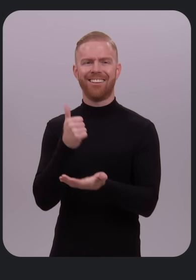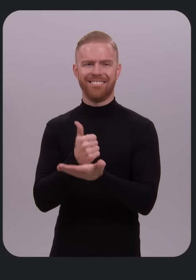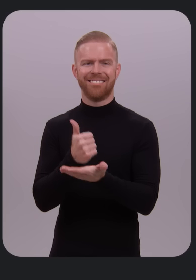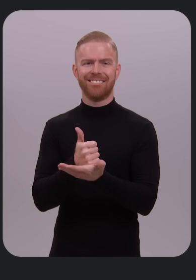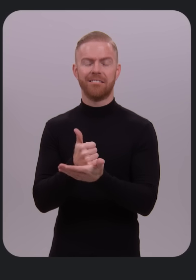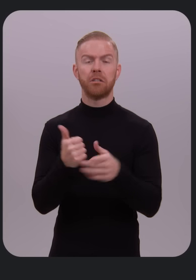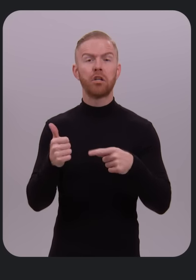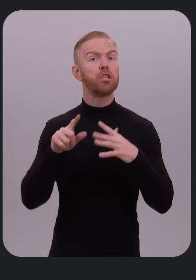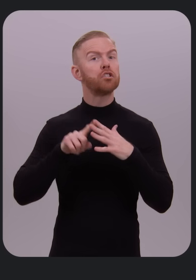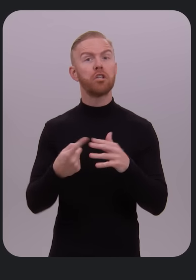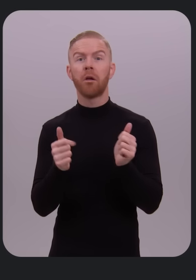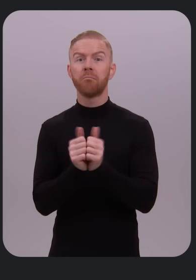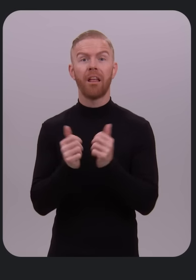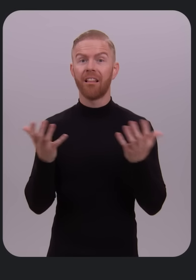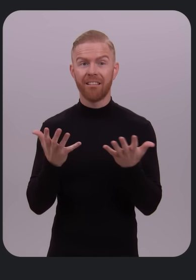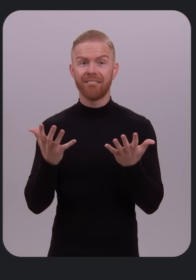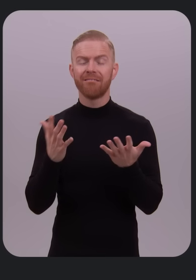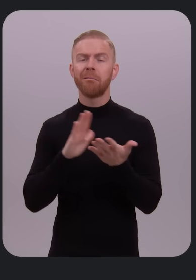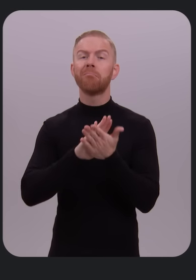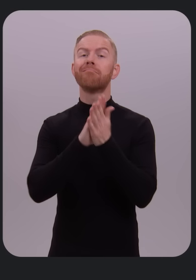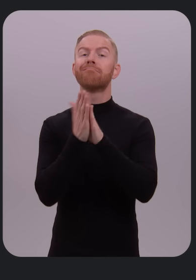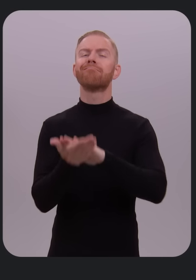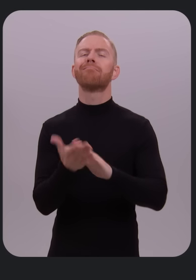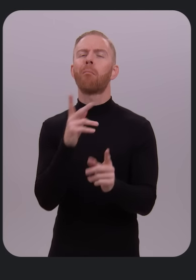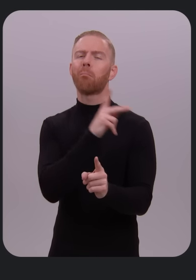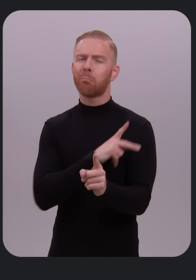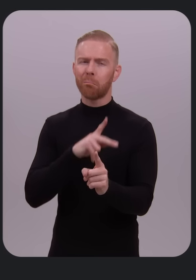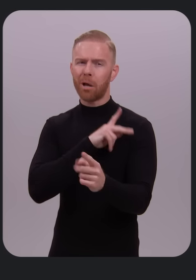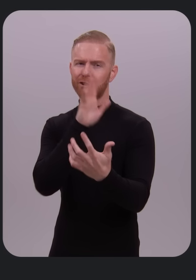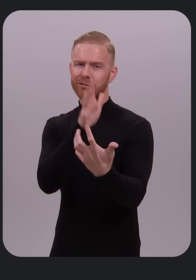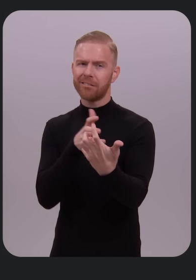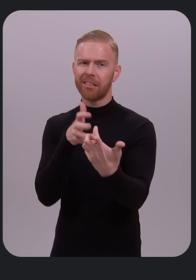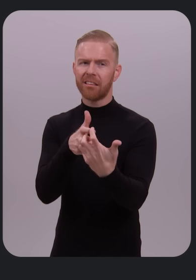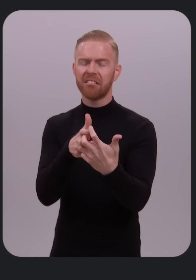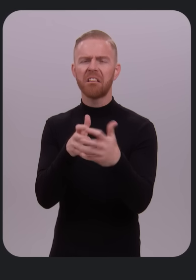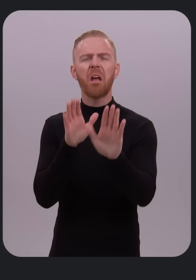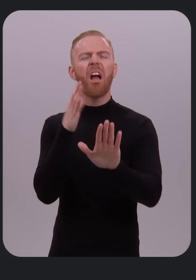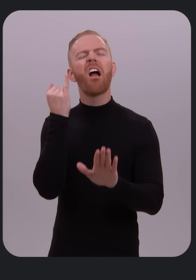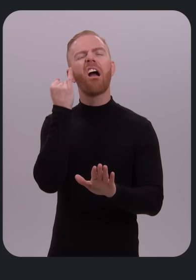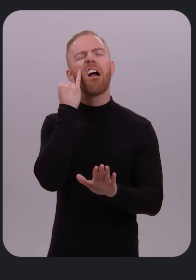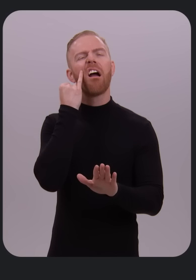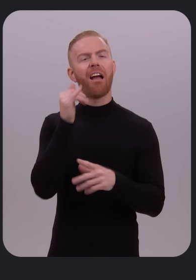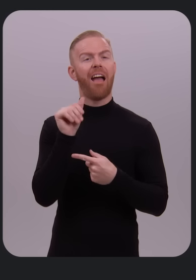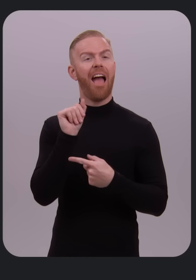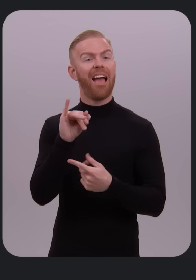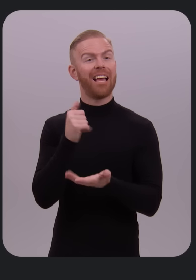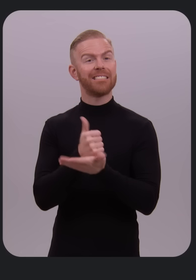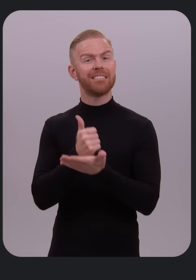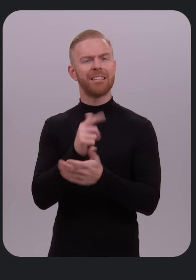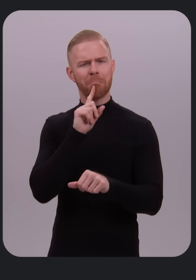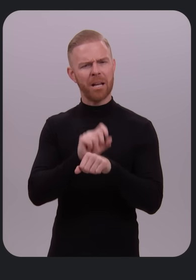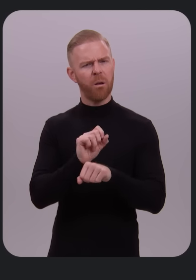And it starts with being personal. What if your AI assistant was truly yours, truly